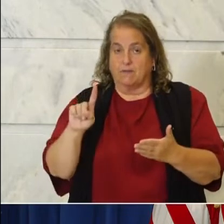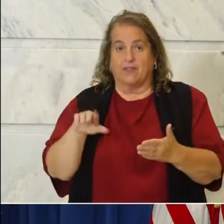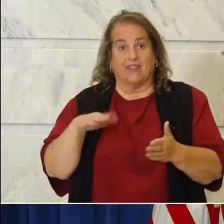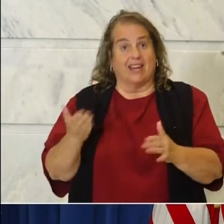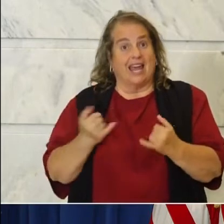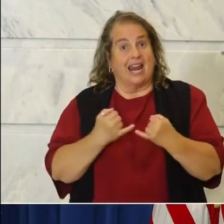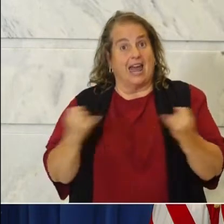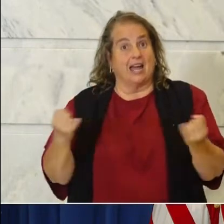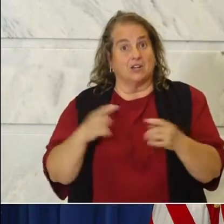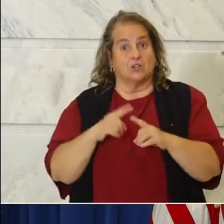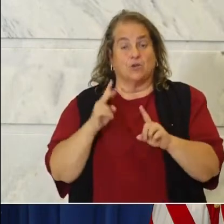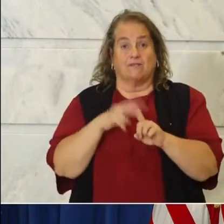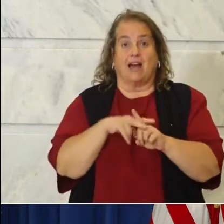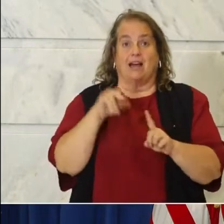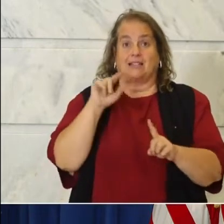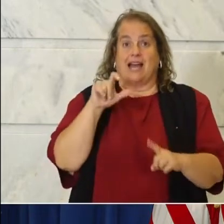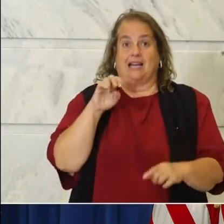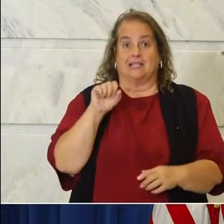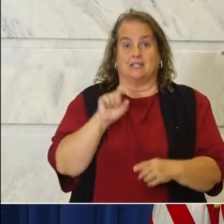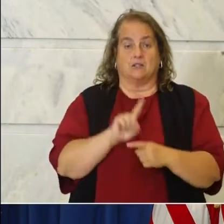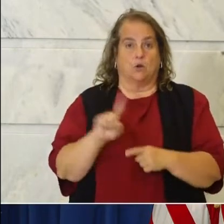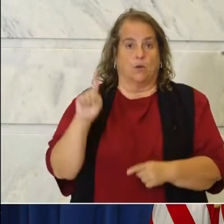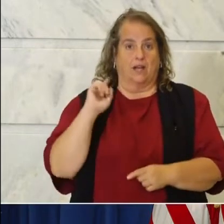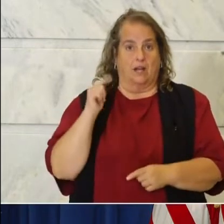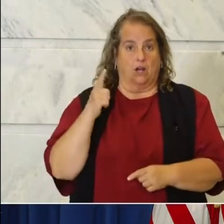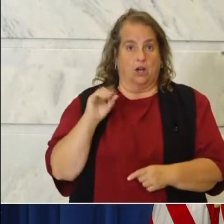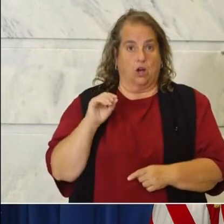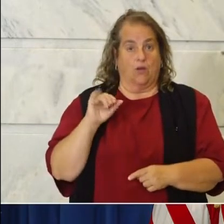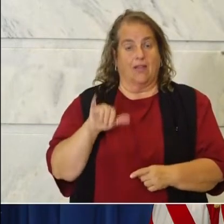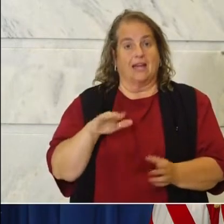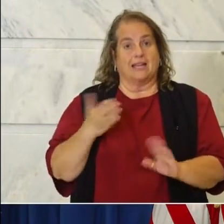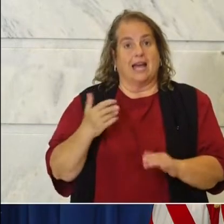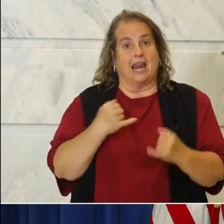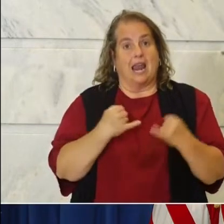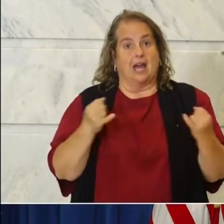file taxes was about a week ago. That deadline was moved from April 15 to